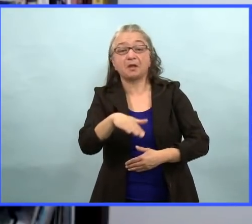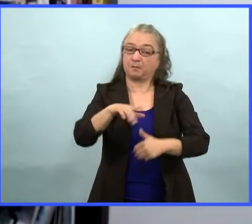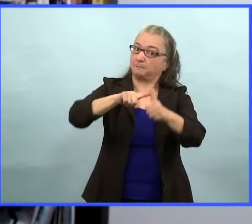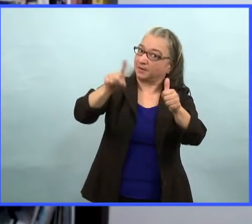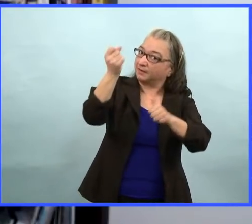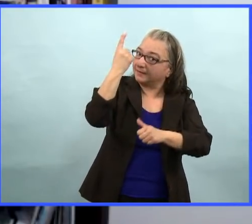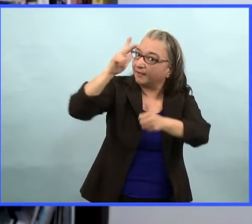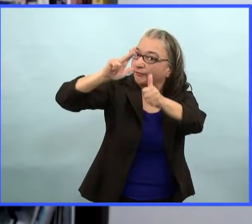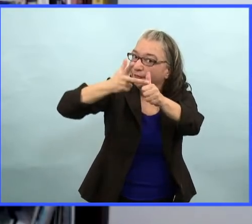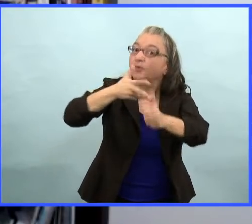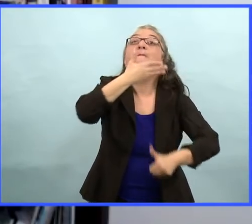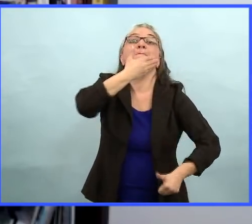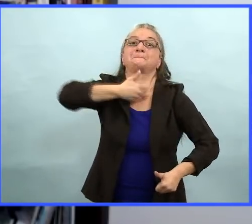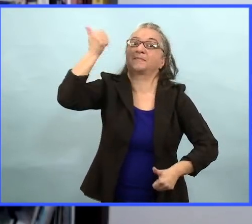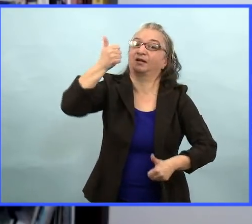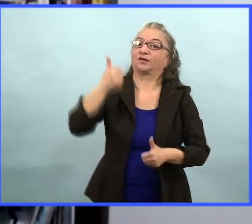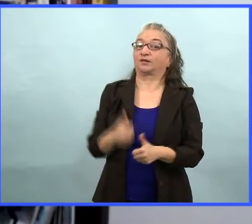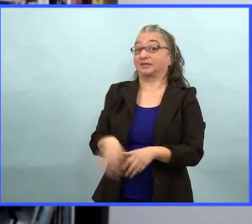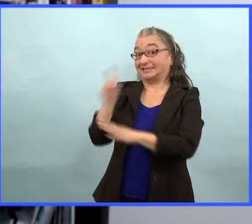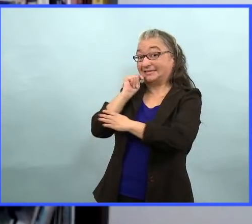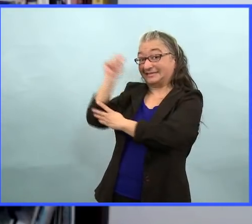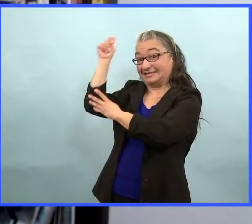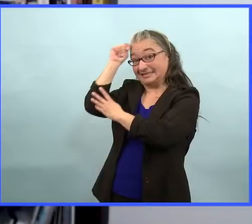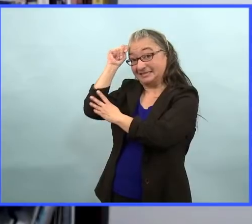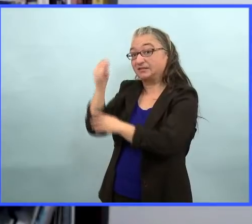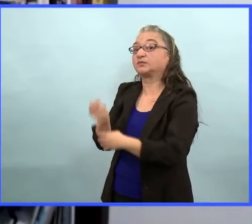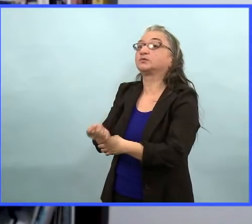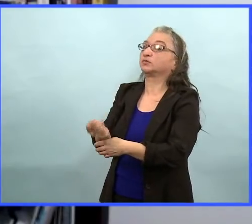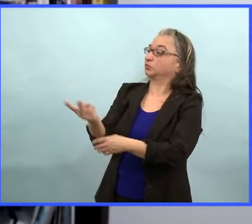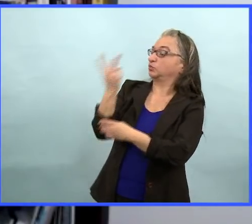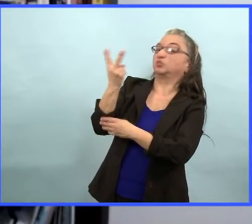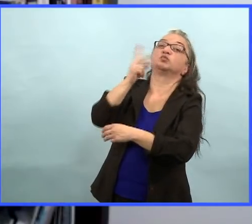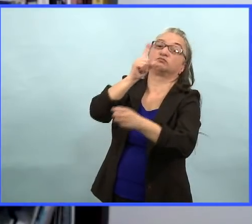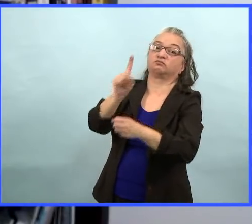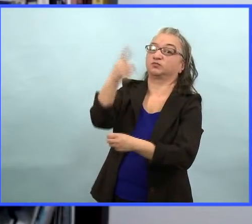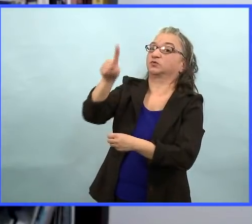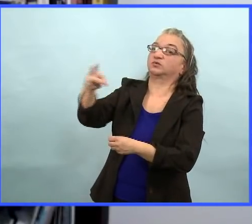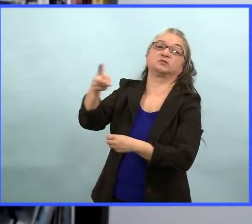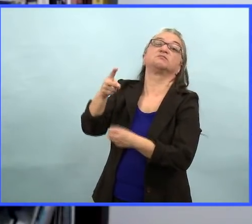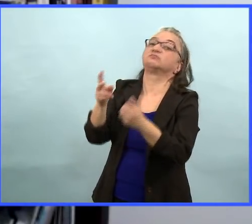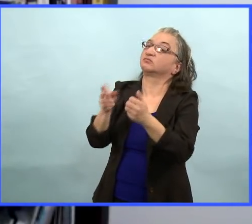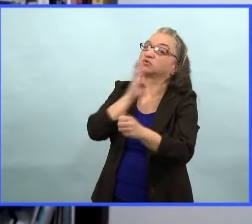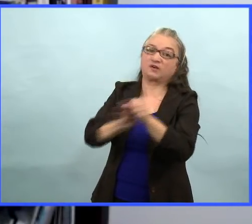most teens it is not yet clear that a third dose provides a significant additional benefit